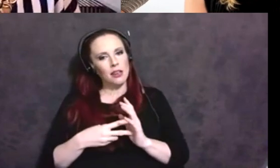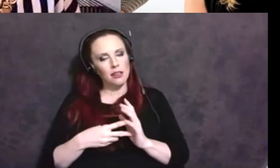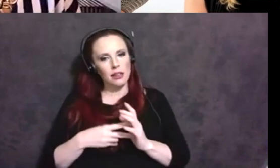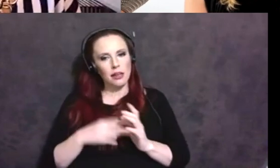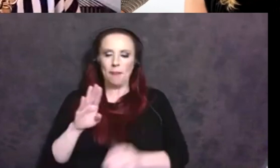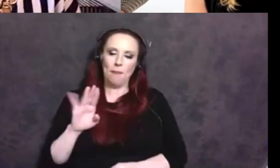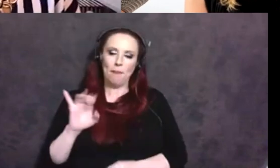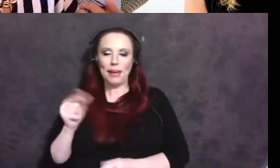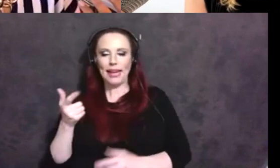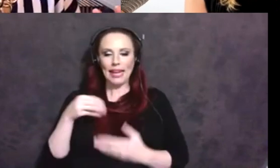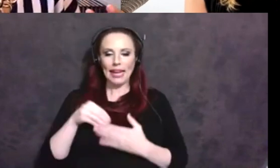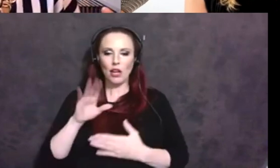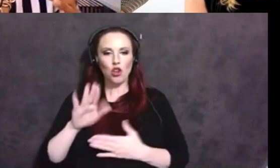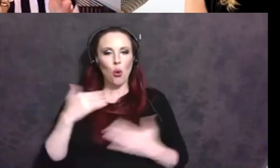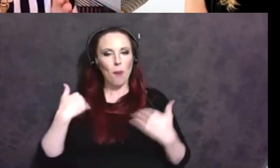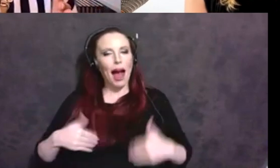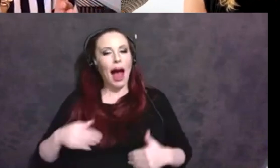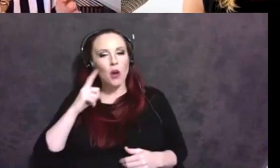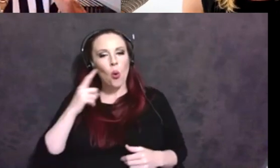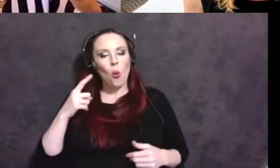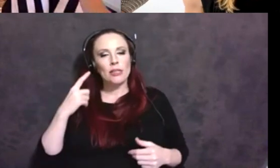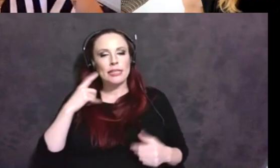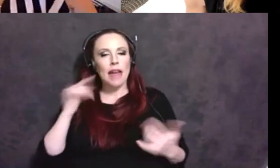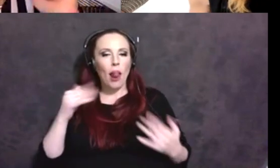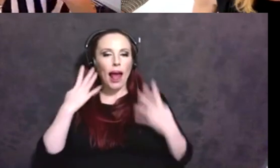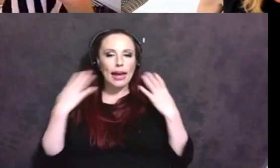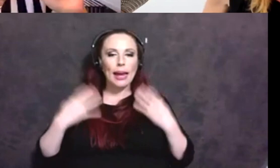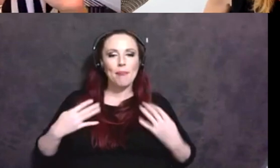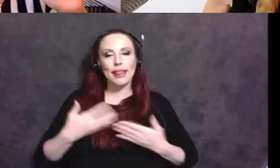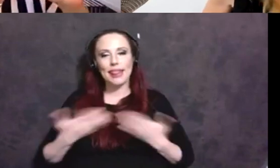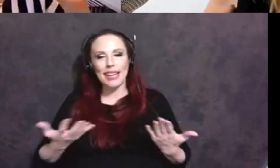inclusive leadership. When we are talking about embodiment what we are essentially talking